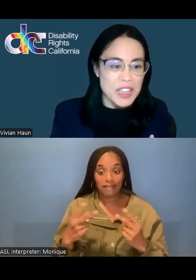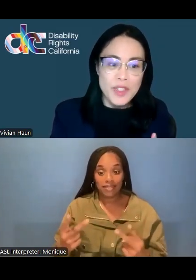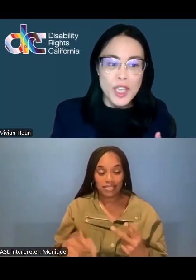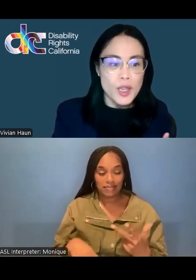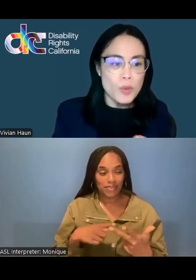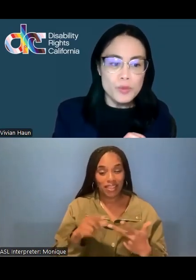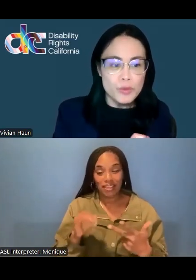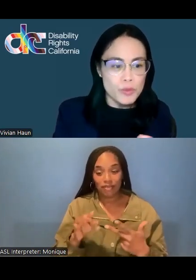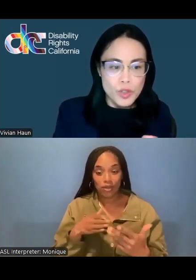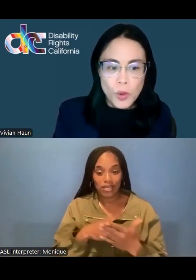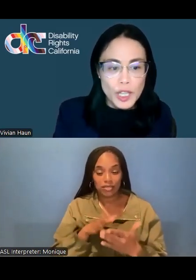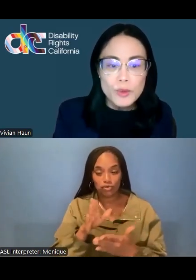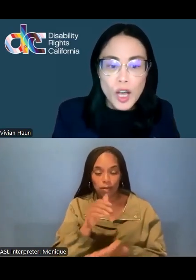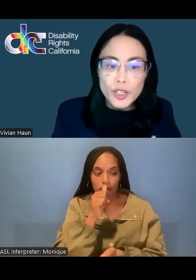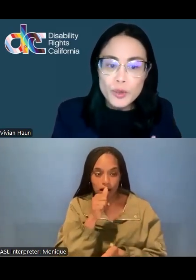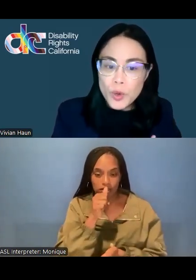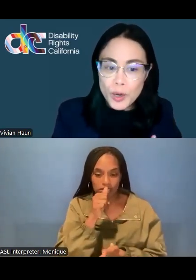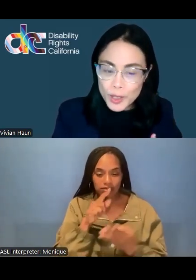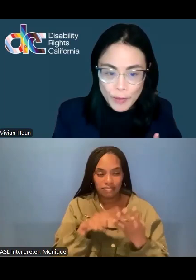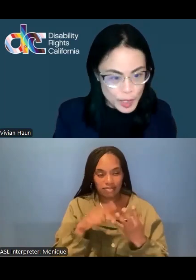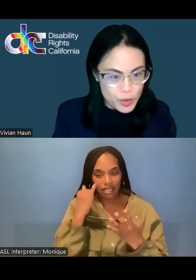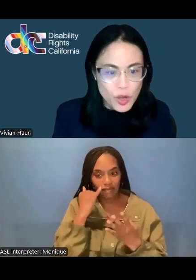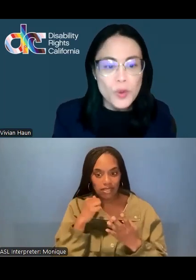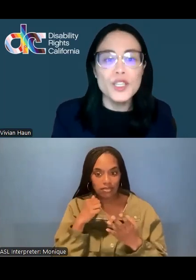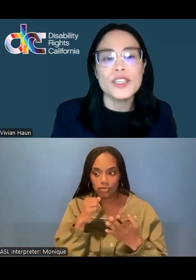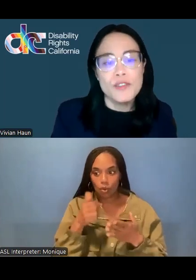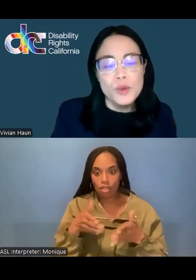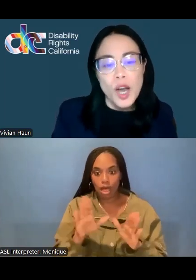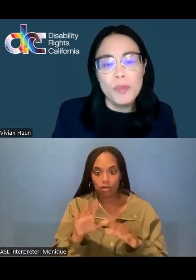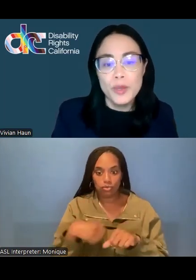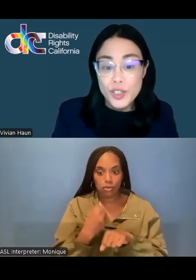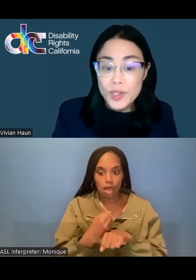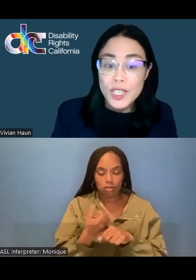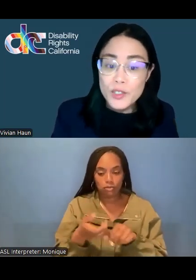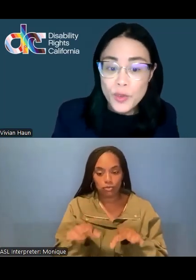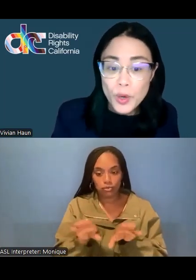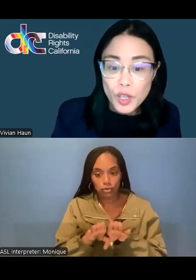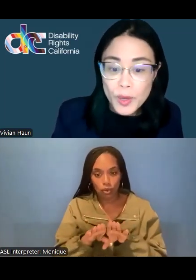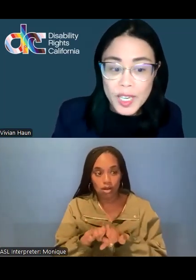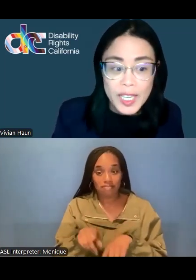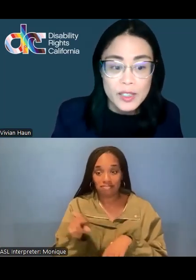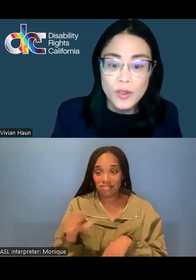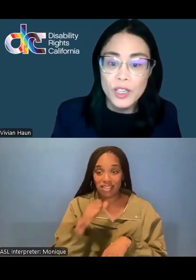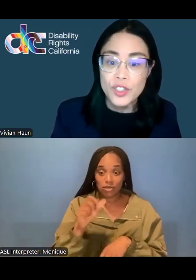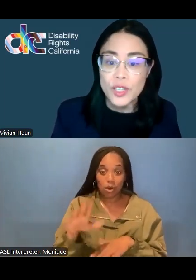if they don't let you lock your doors, if they don't give you opportunities for community integration,